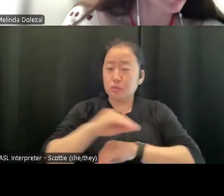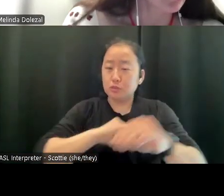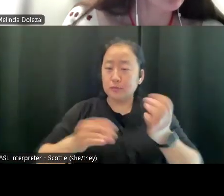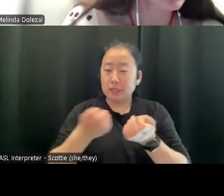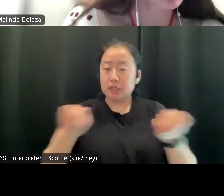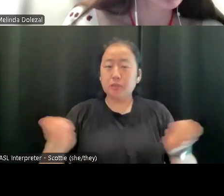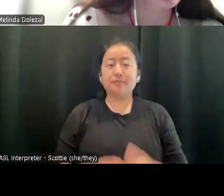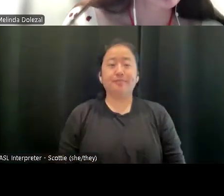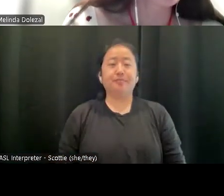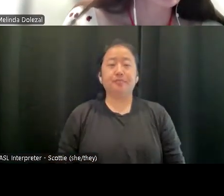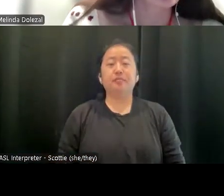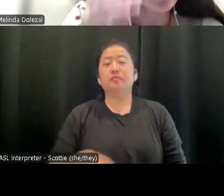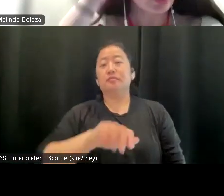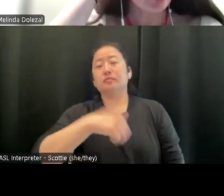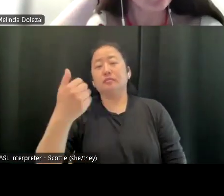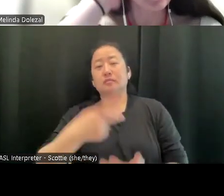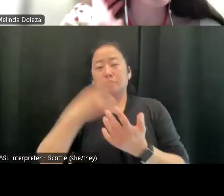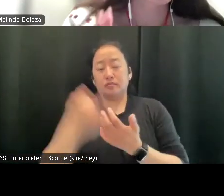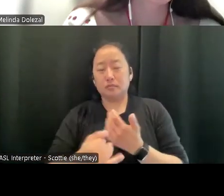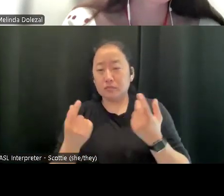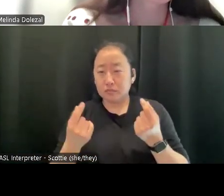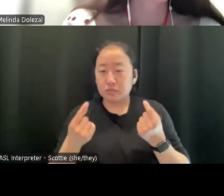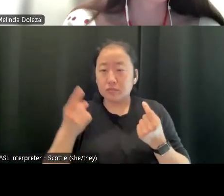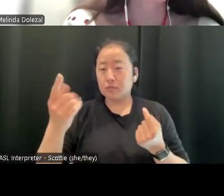Another recent project they completed in Utah last month was creating raised